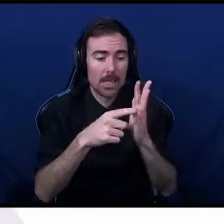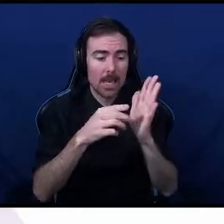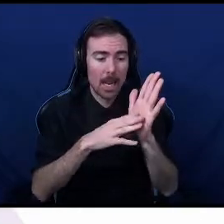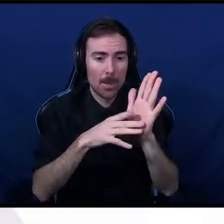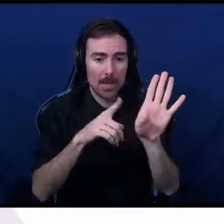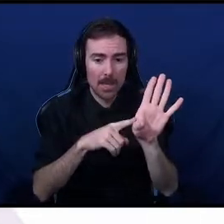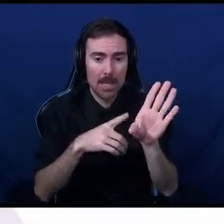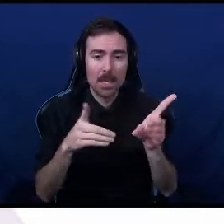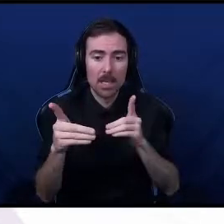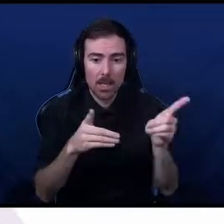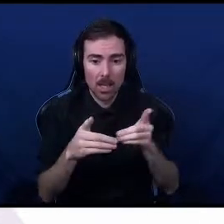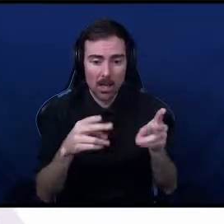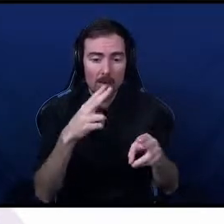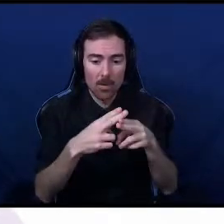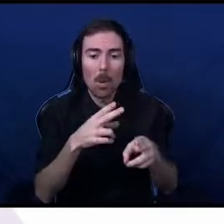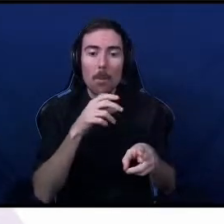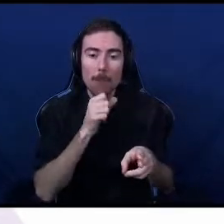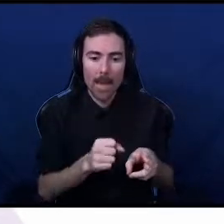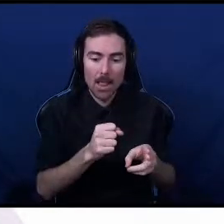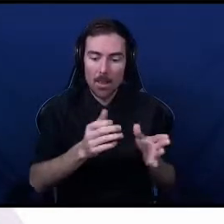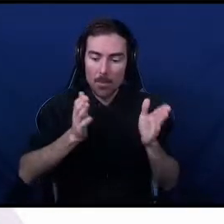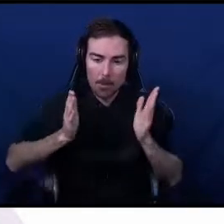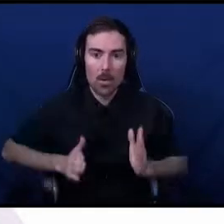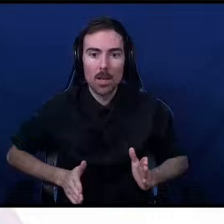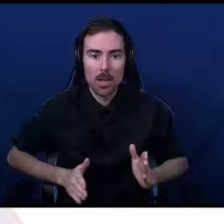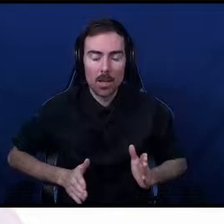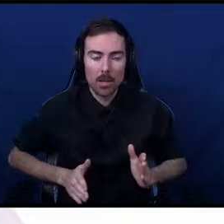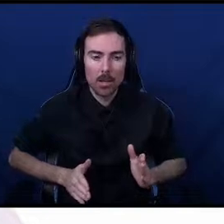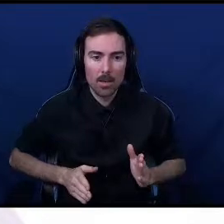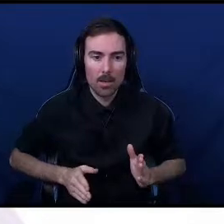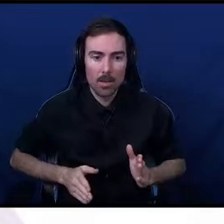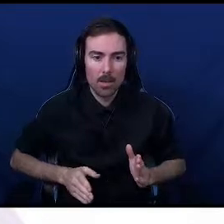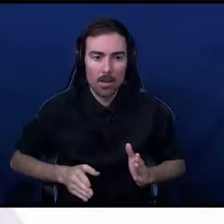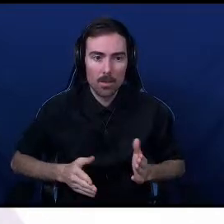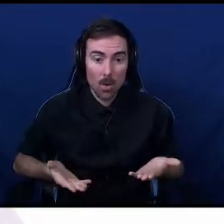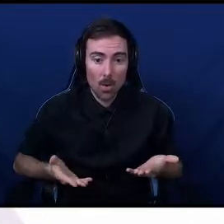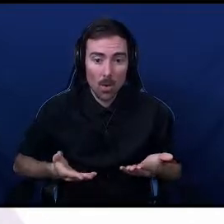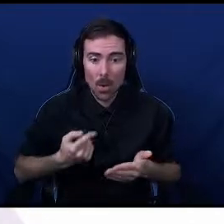wasn't until just even 10 years ago that we actually started to have adjustable seat belts that allowed for different body